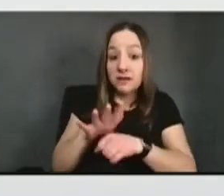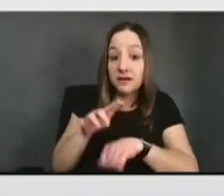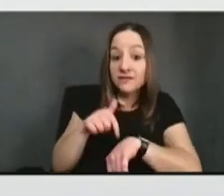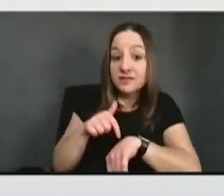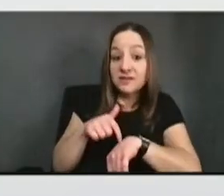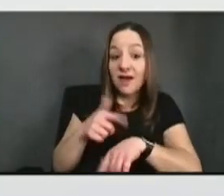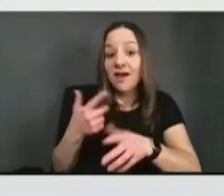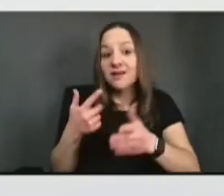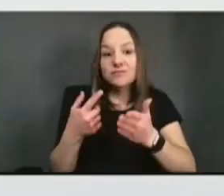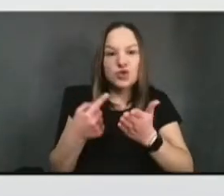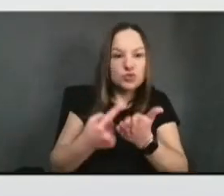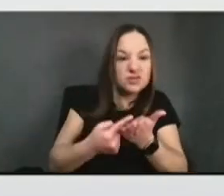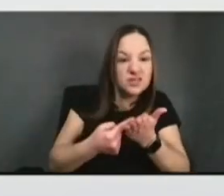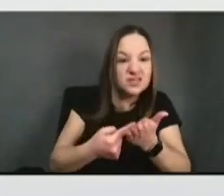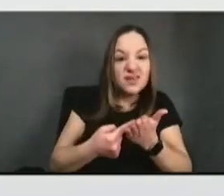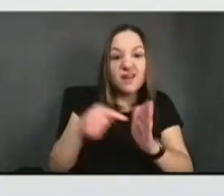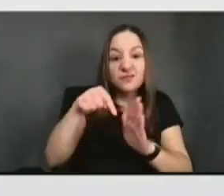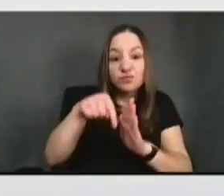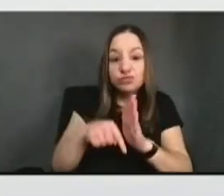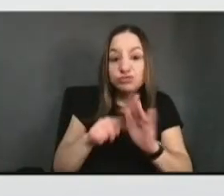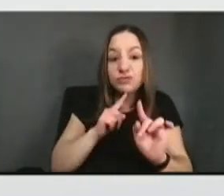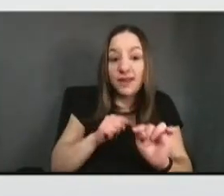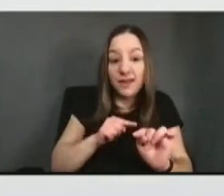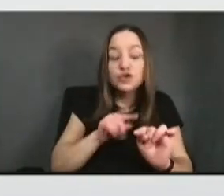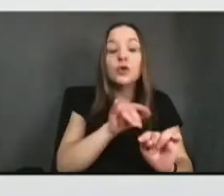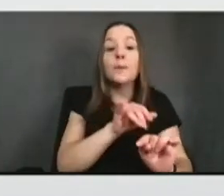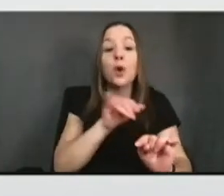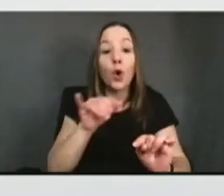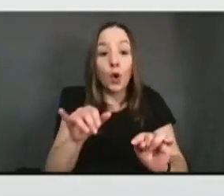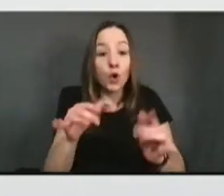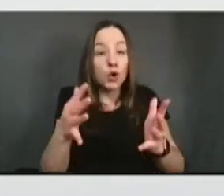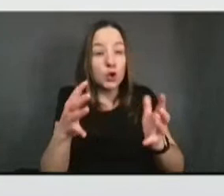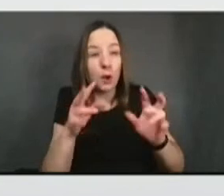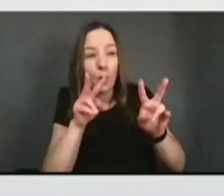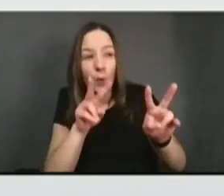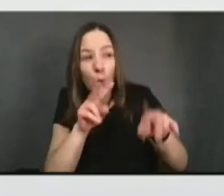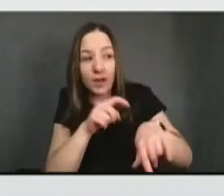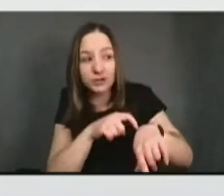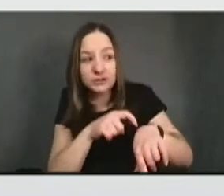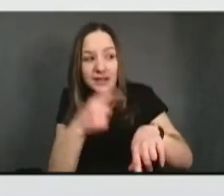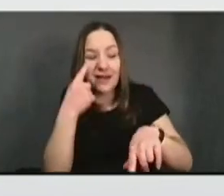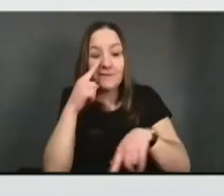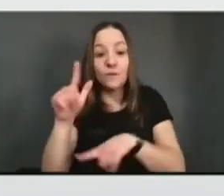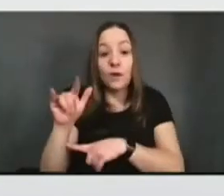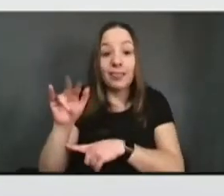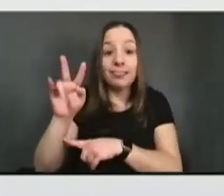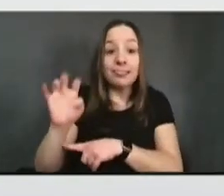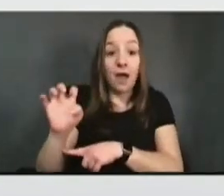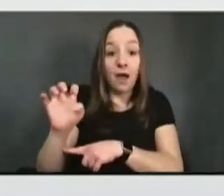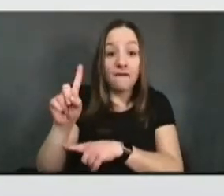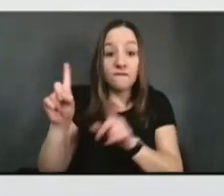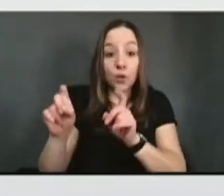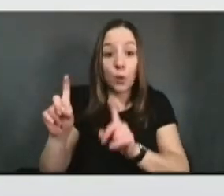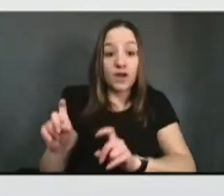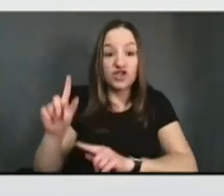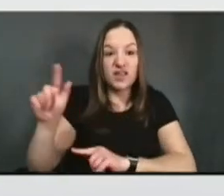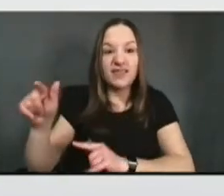thorough in our answers. But I'll also be watching the clock so that we can get to the live